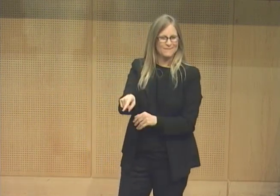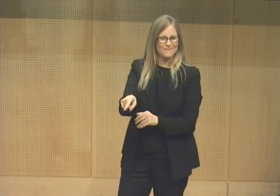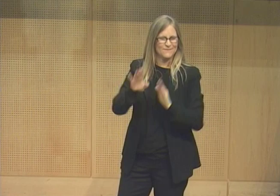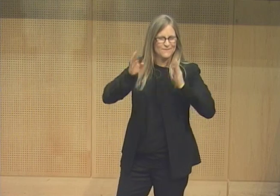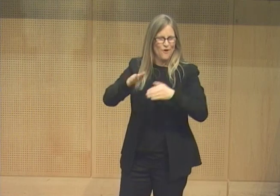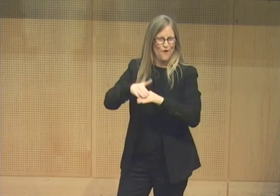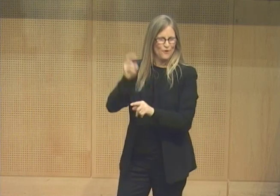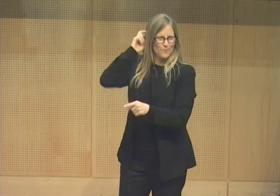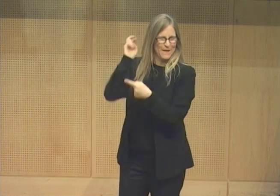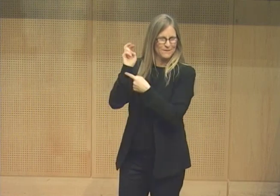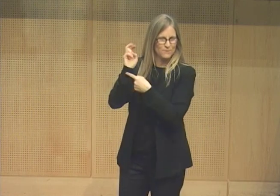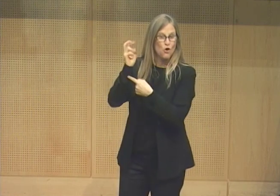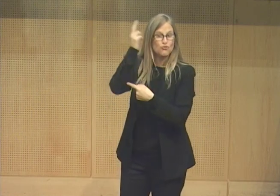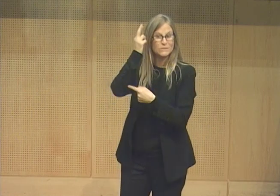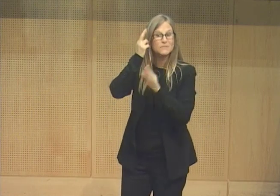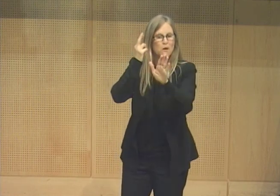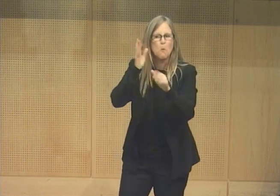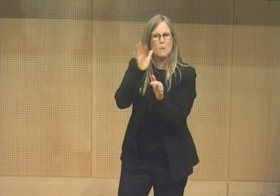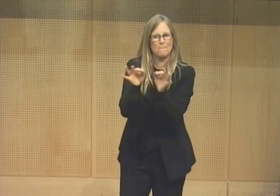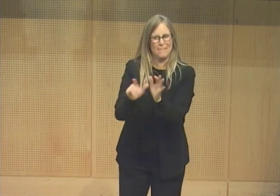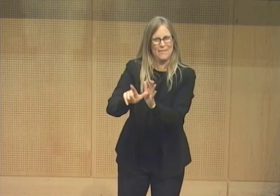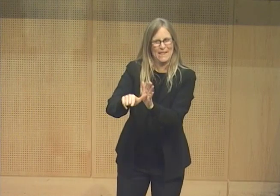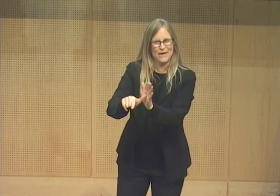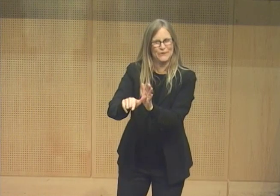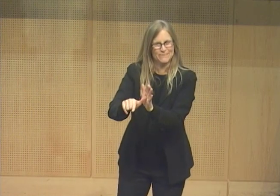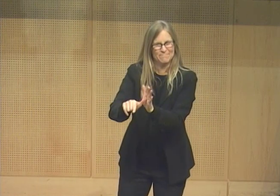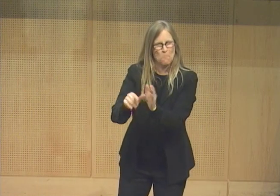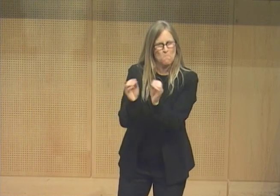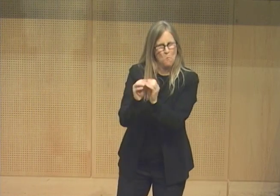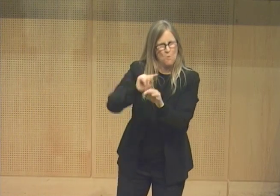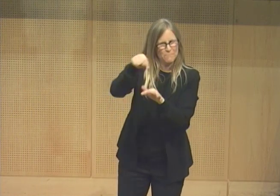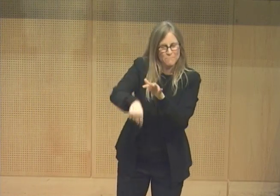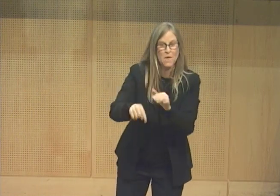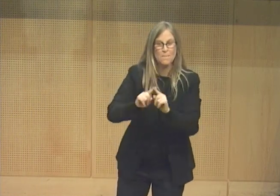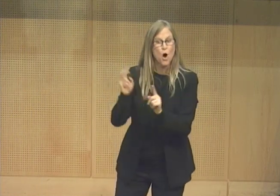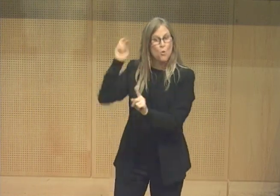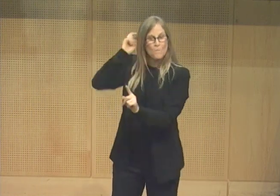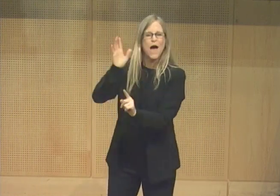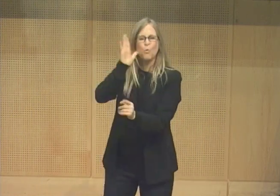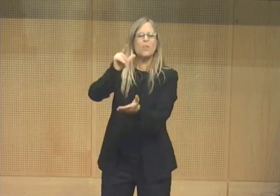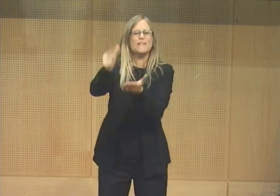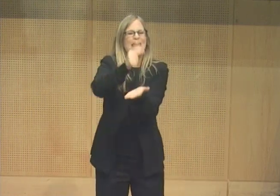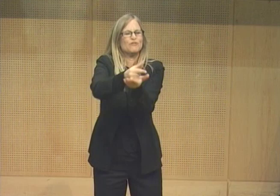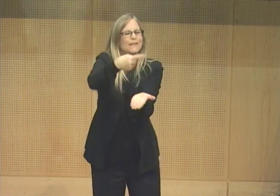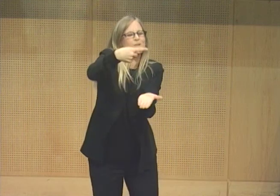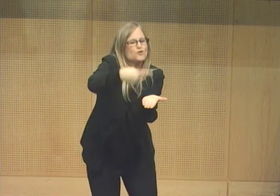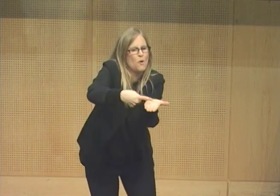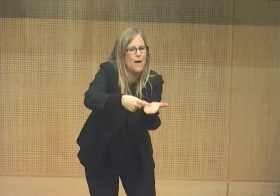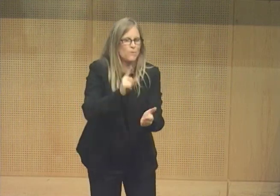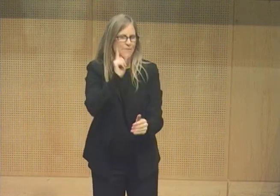And I used cochlear implants as a means to narrow the search. So we're going to be talking about Deaf people,